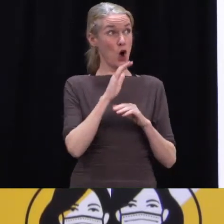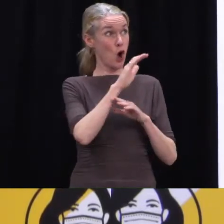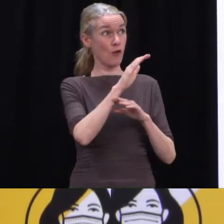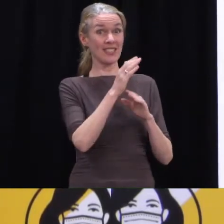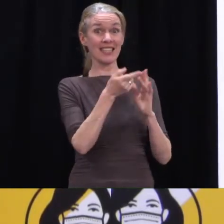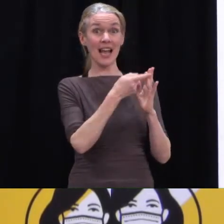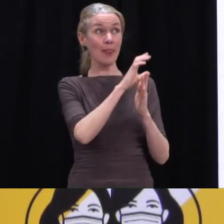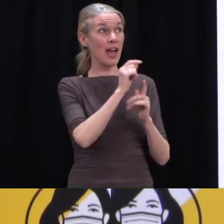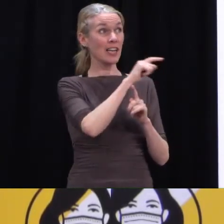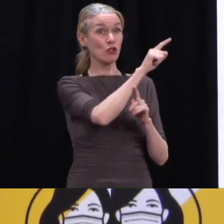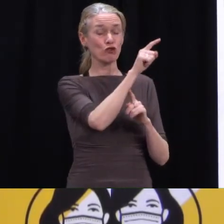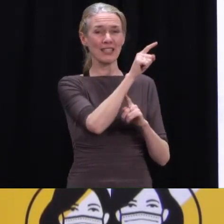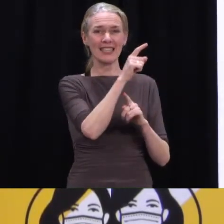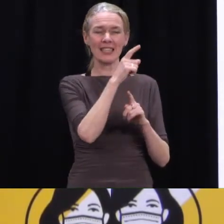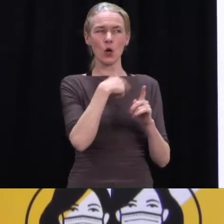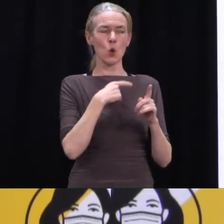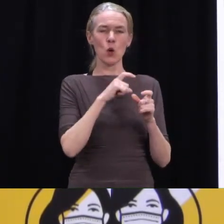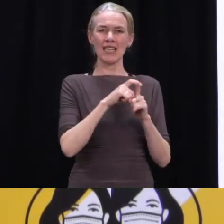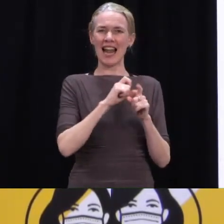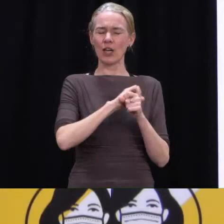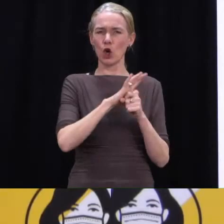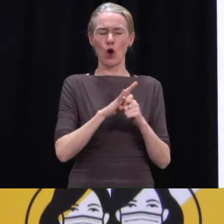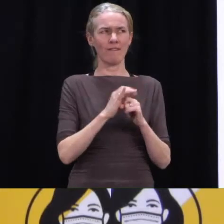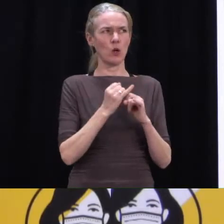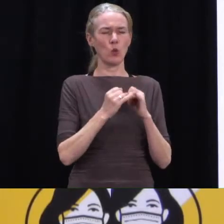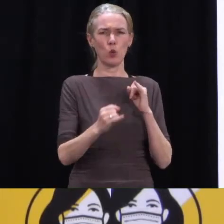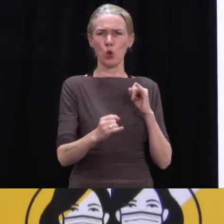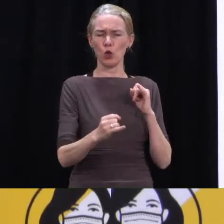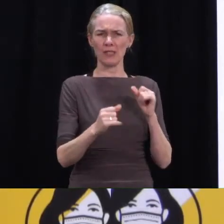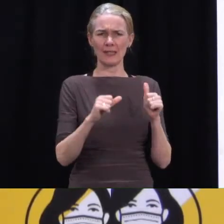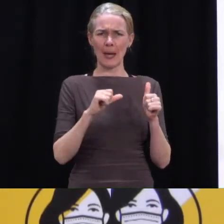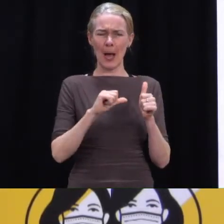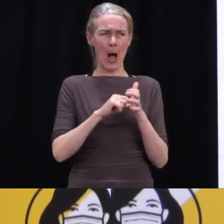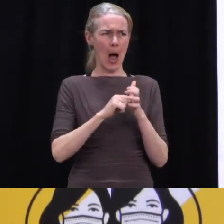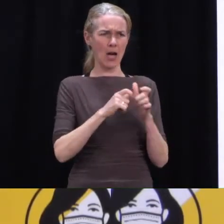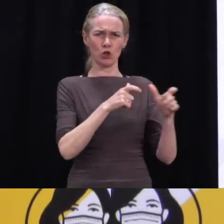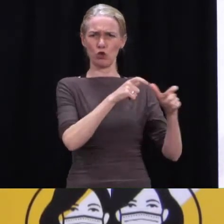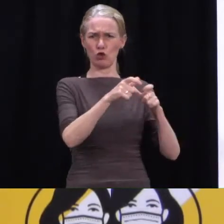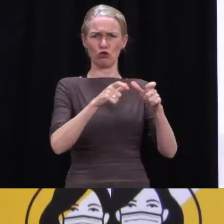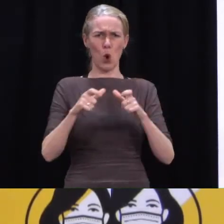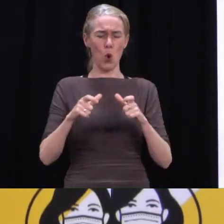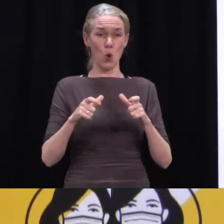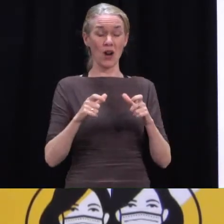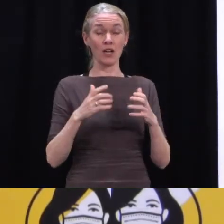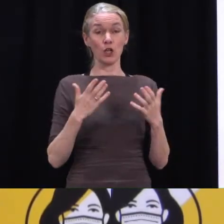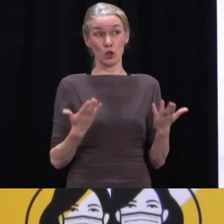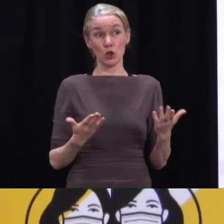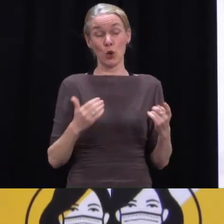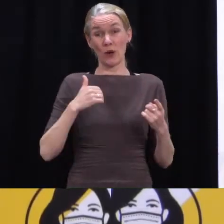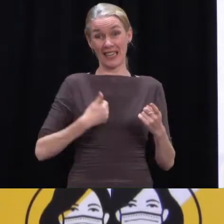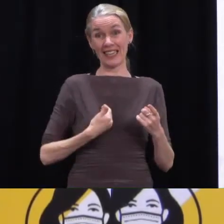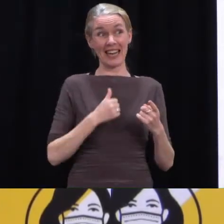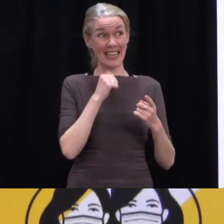professionalism of the staff there. But as the Prime Minister said, as every other